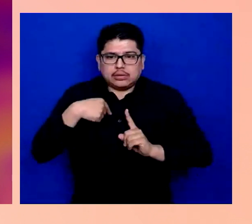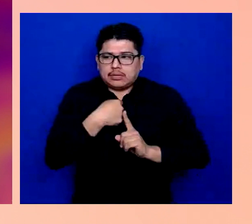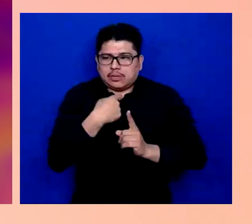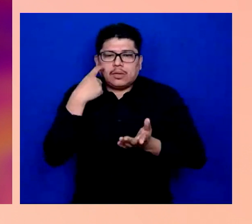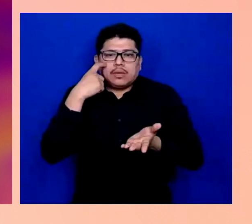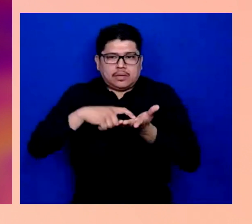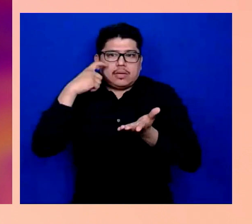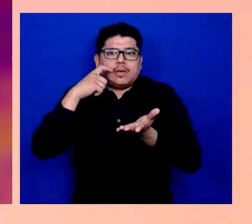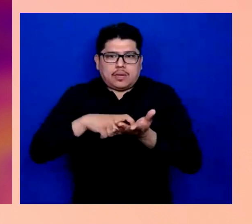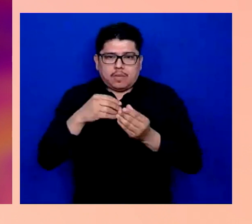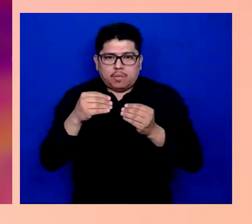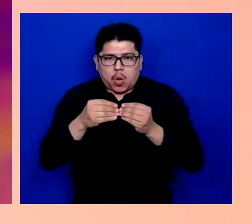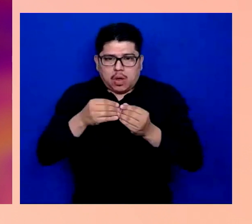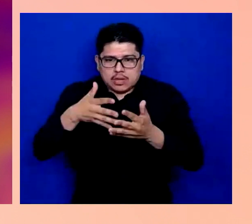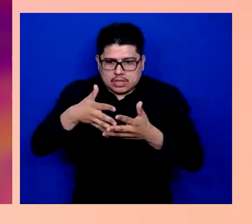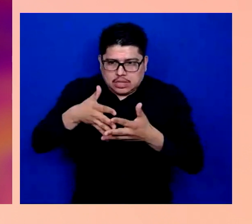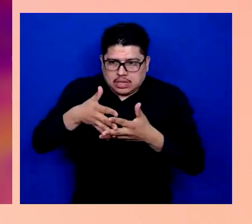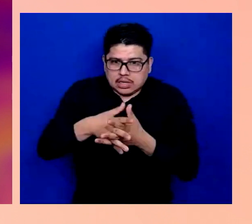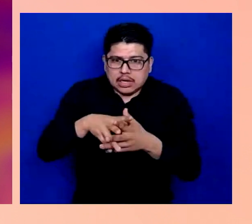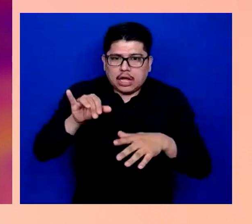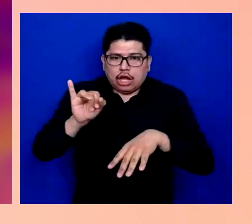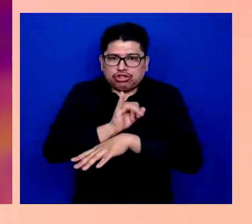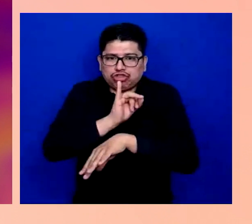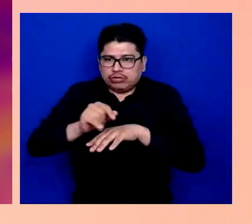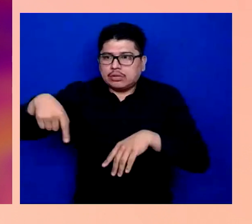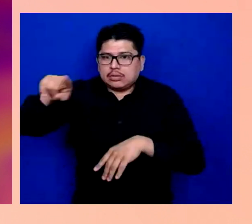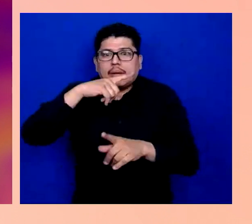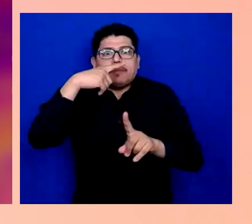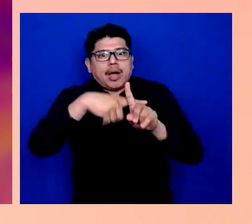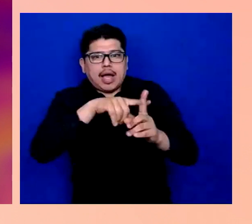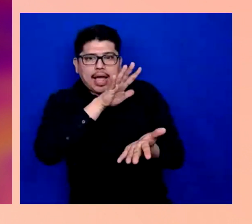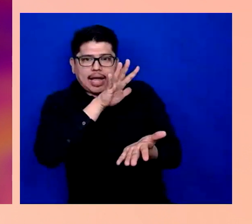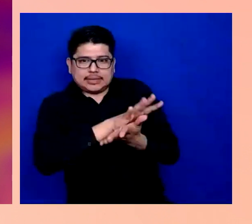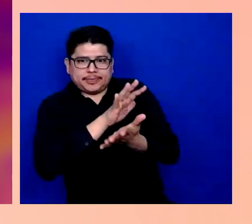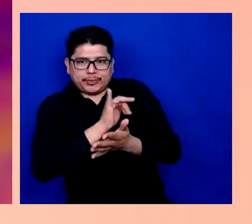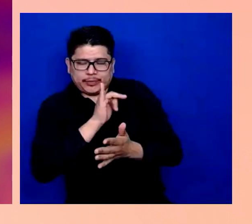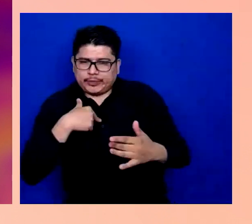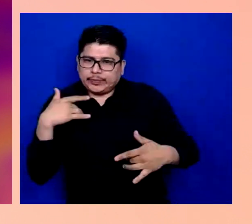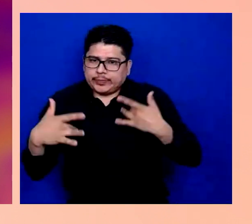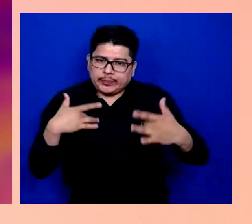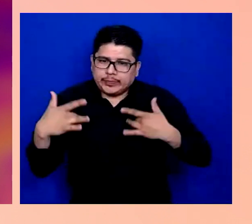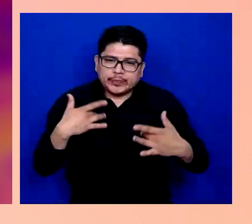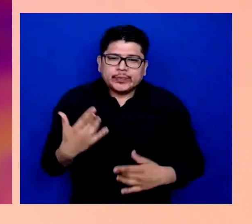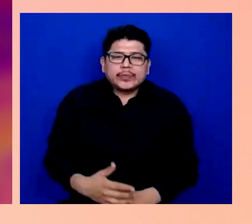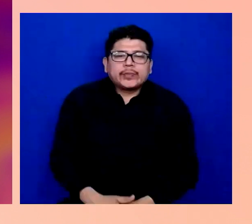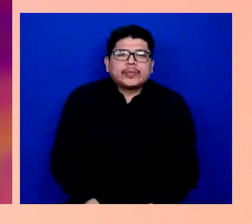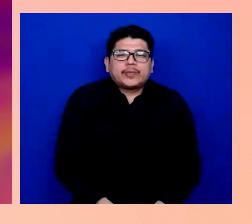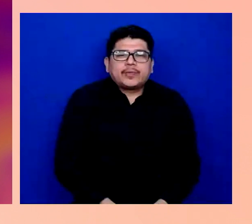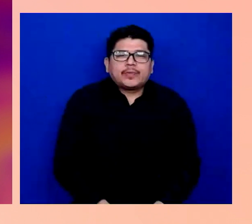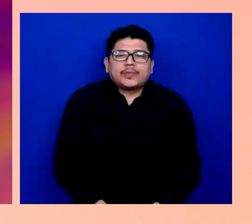as well as academia, and that's really exciting. That's so great to hear. I can't wait to check out that campus.